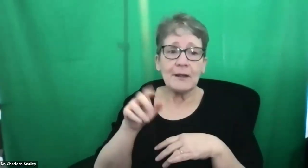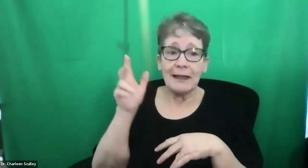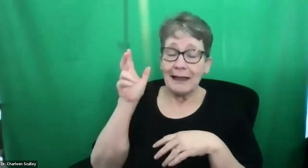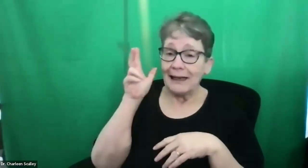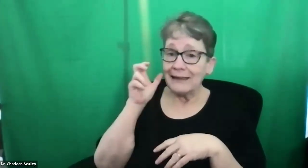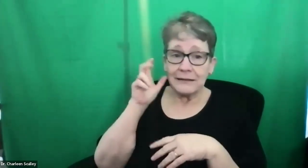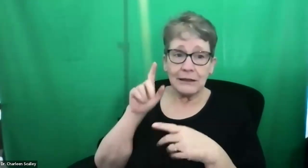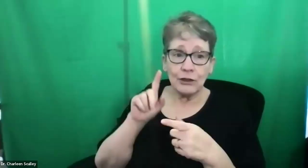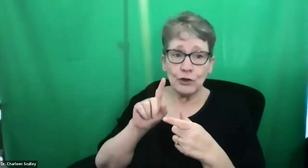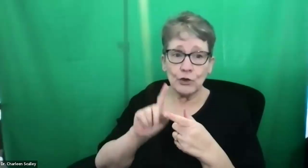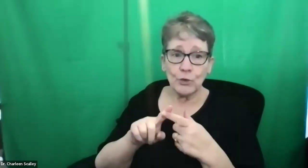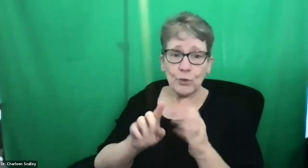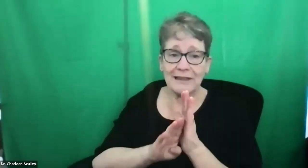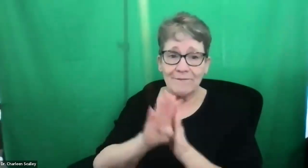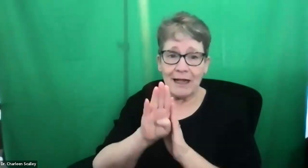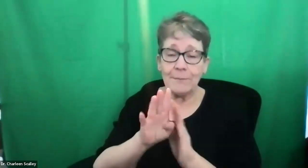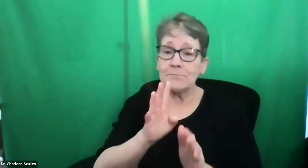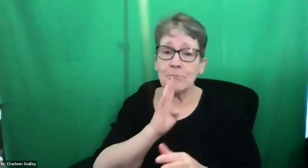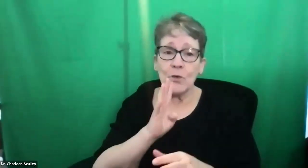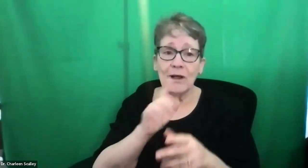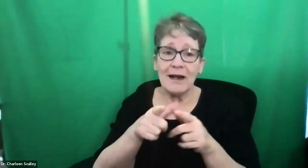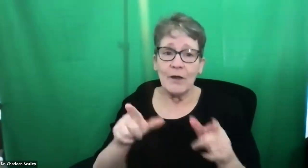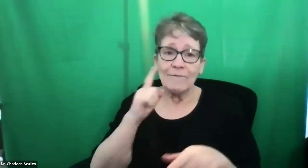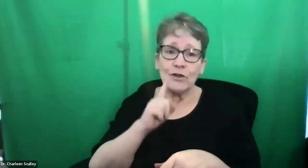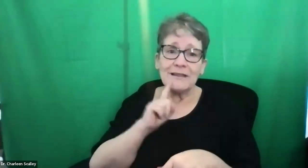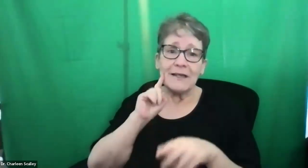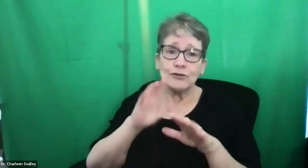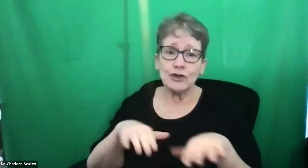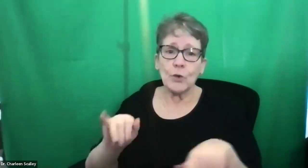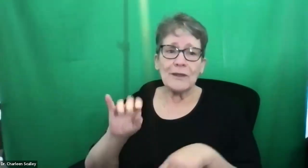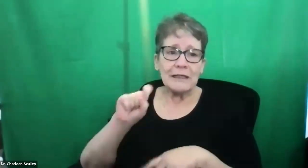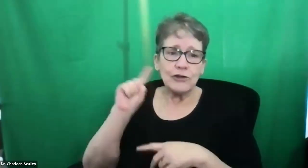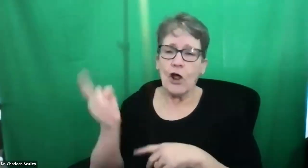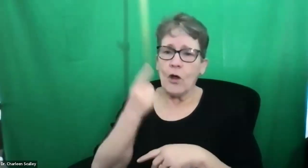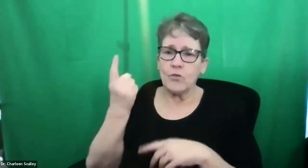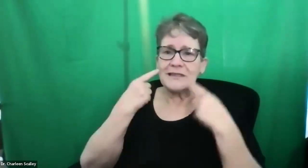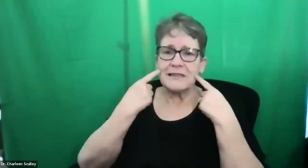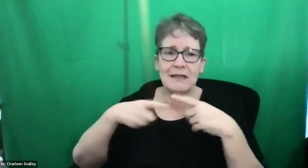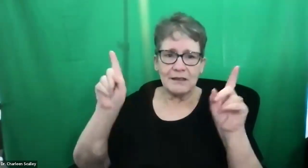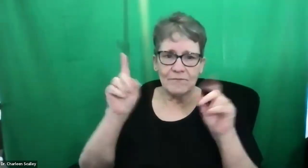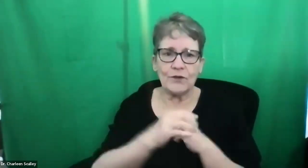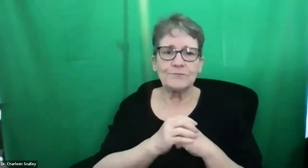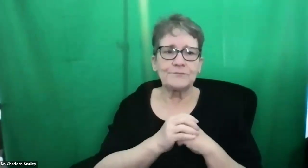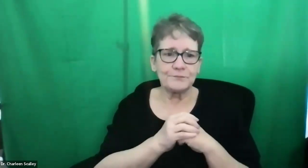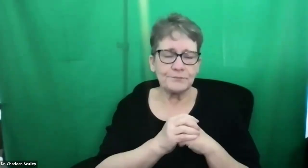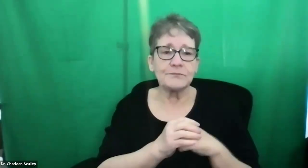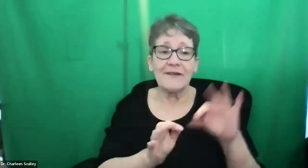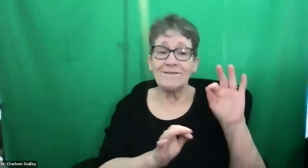Another misconception, that listening to developed spoken language for Deaf children is always successful.